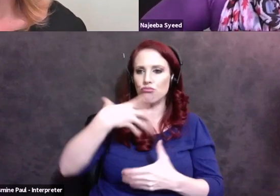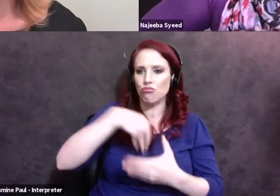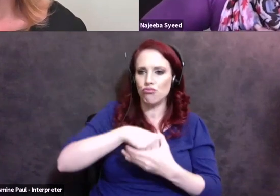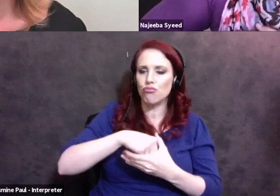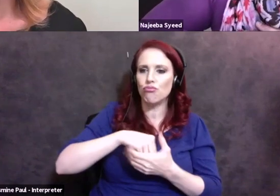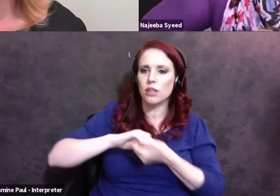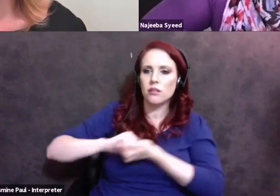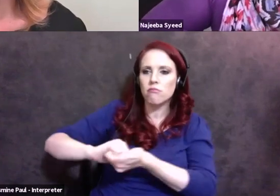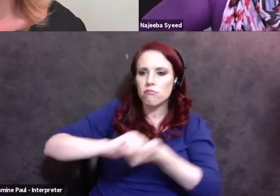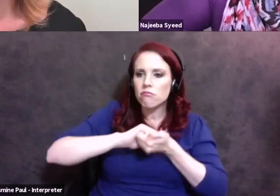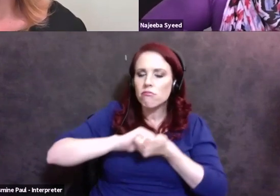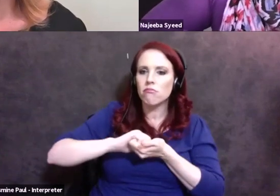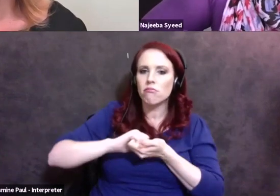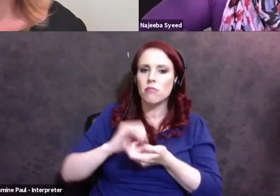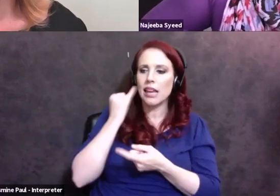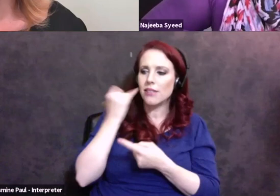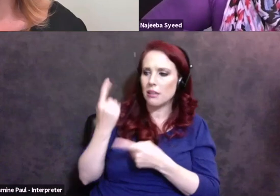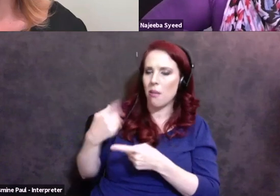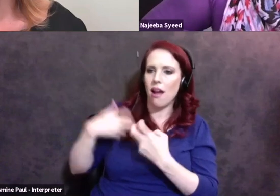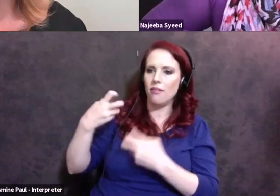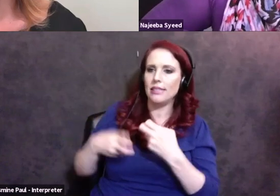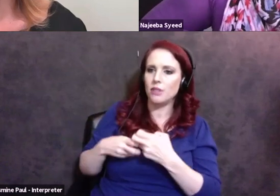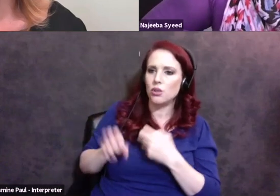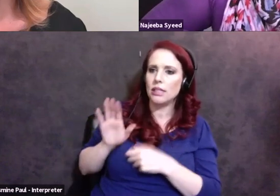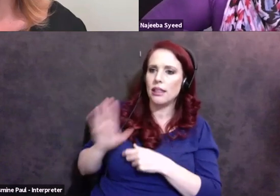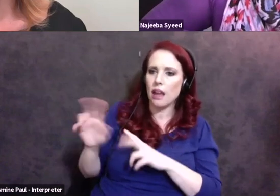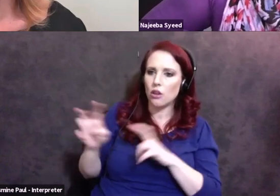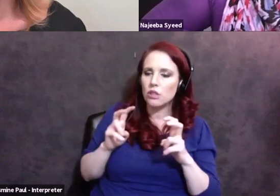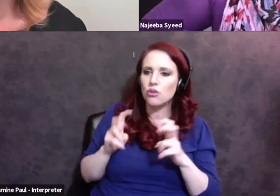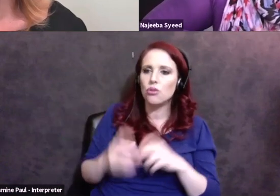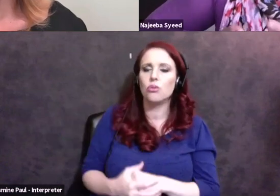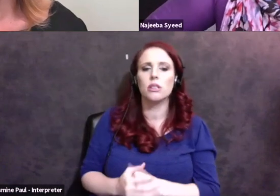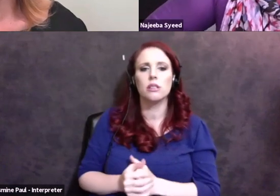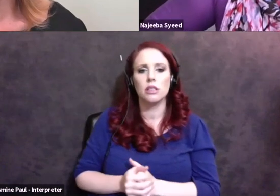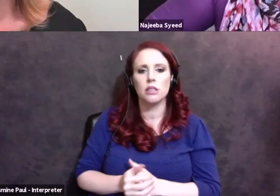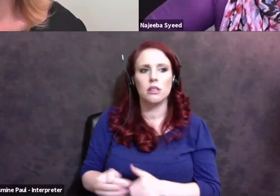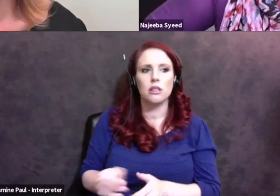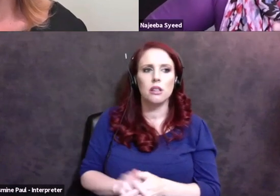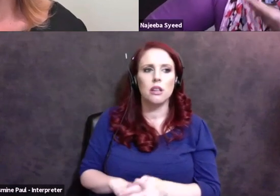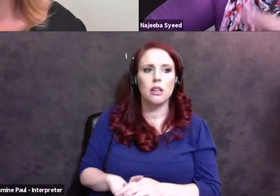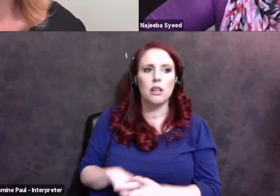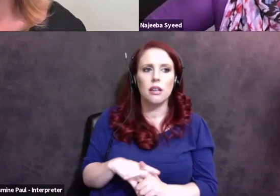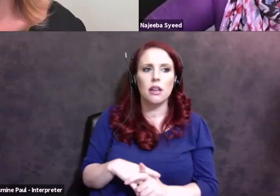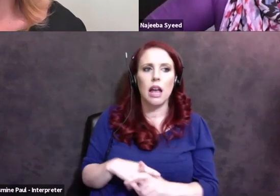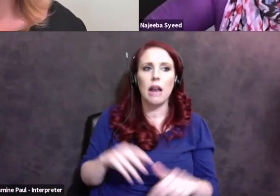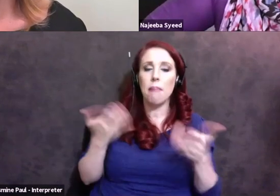when someone is dealing with difficulties and issues and being able to be the one that maybe brings it up.